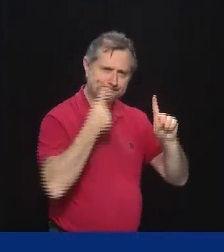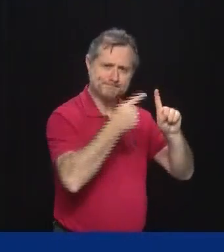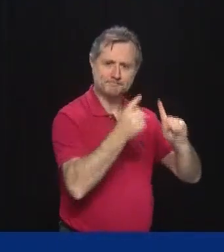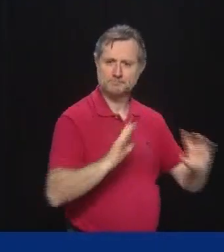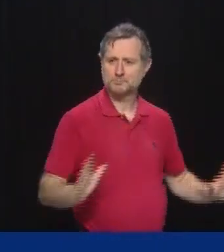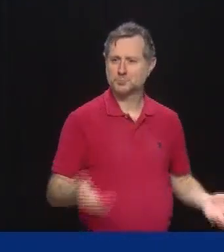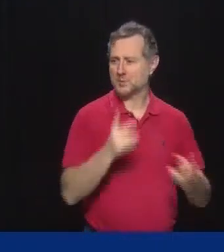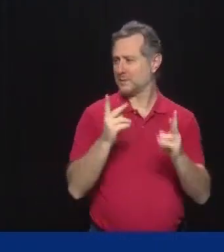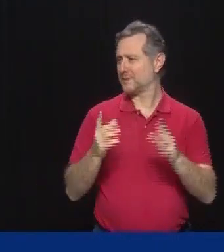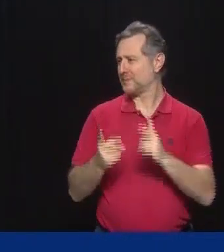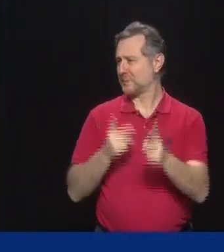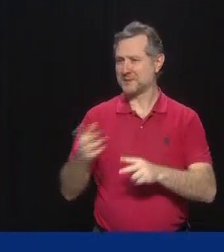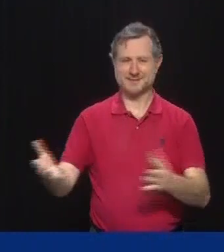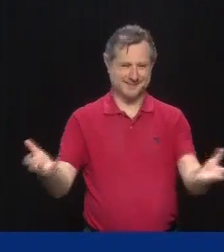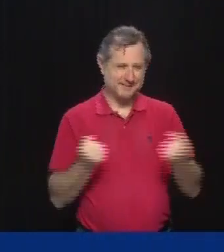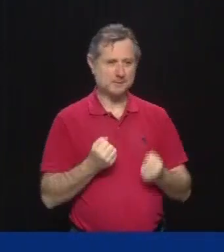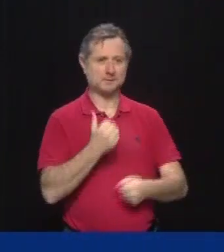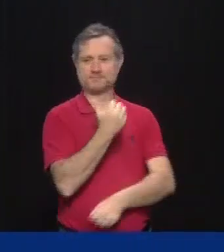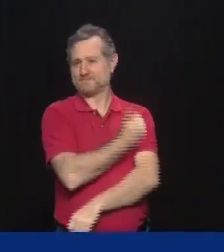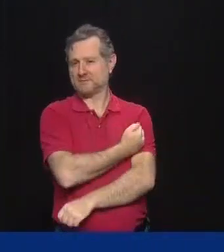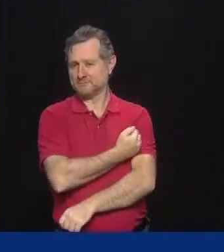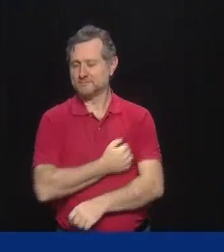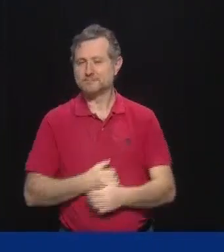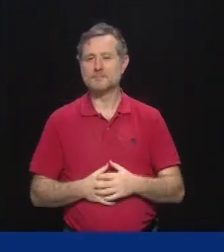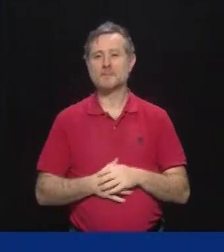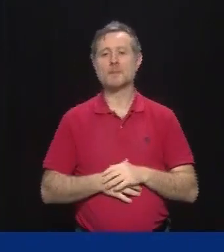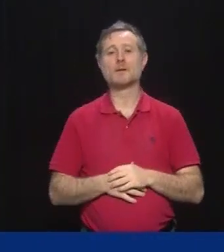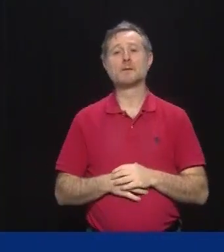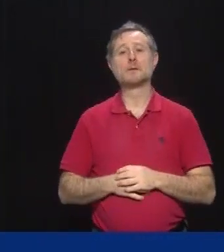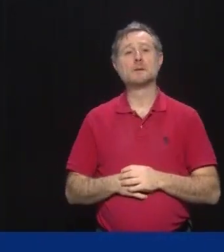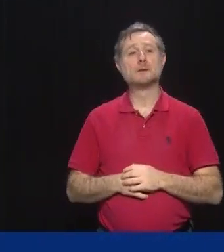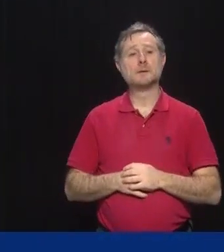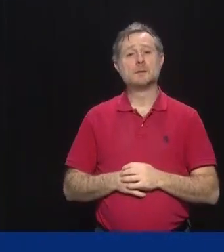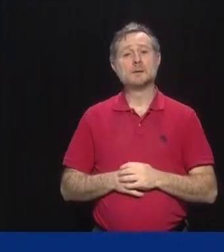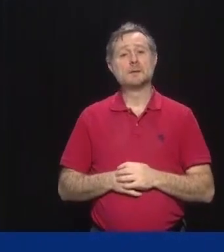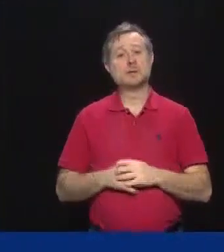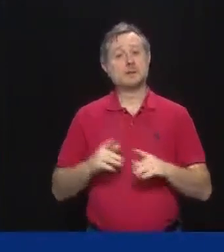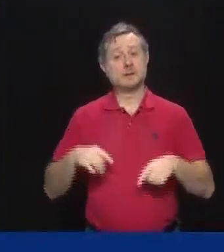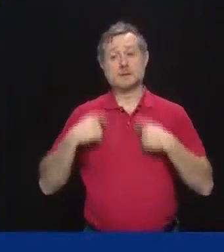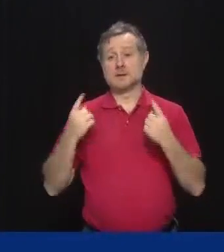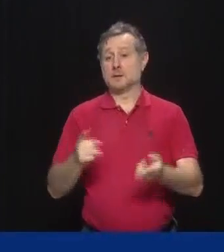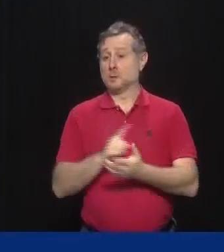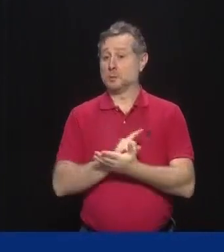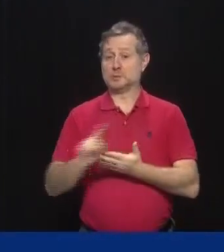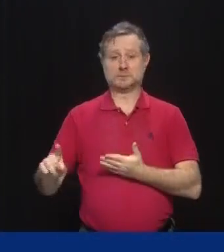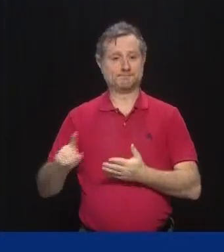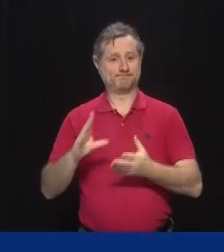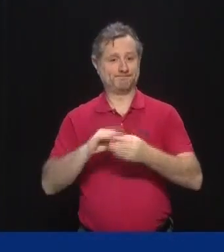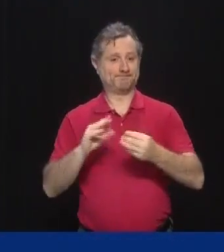THE GIANTS, I'LL BE THERE TOO. I'M CONSTANTLY WATCHING FOOTBALL. I THANK THEM FOR VALIDATING WHAT WE'RE DOING. SO, THAT IS OUR STORY FOR THE WEEK.